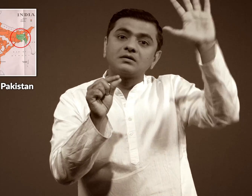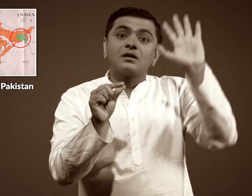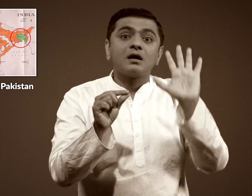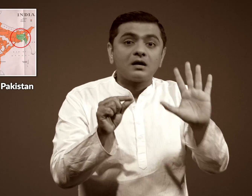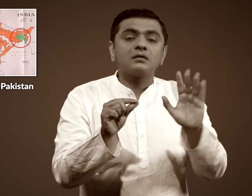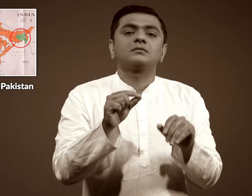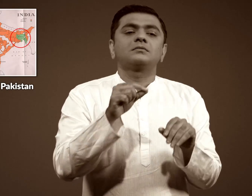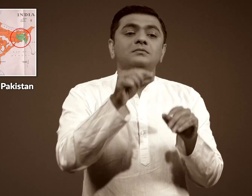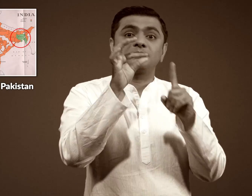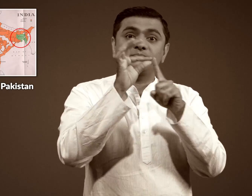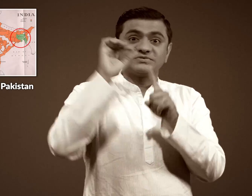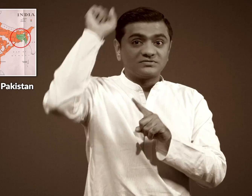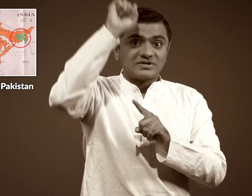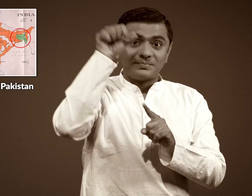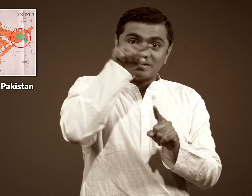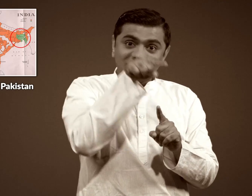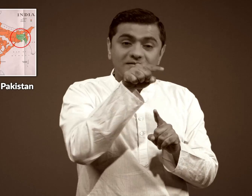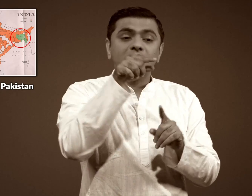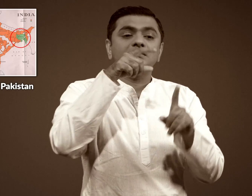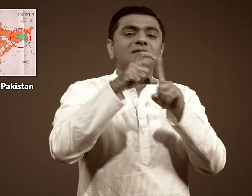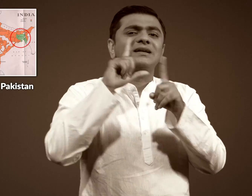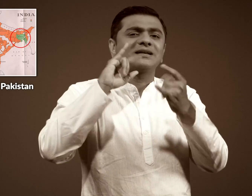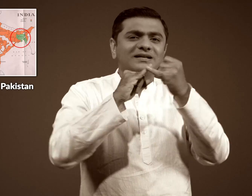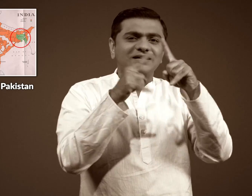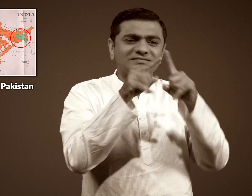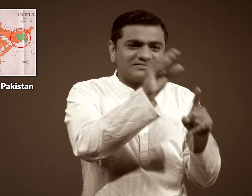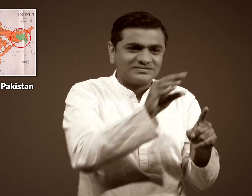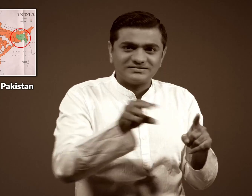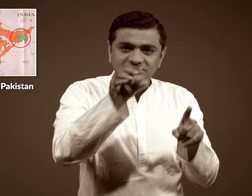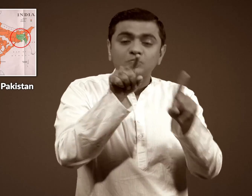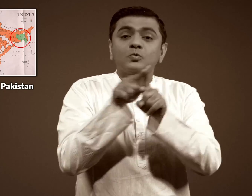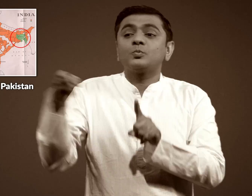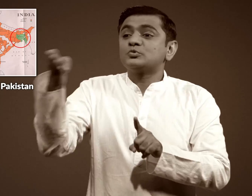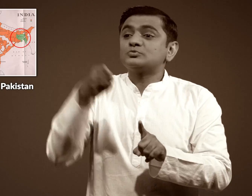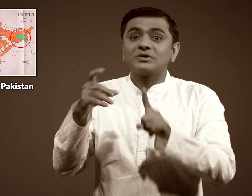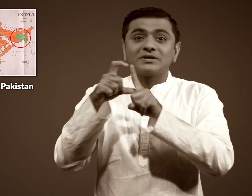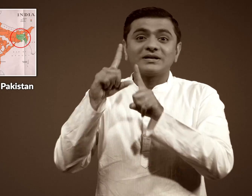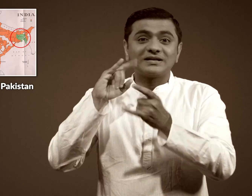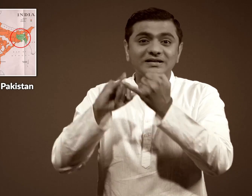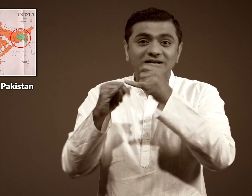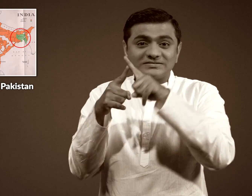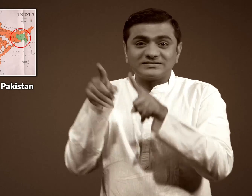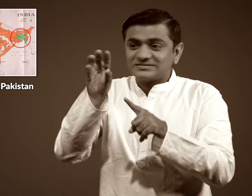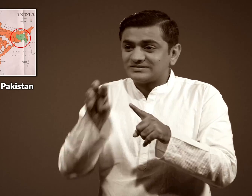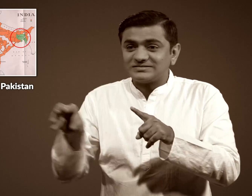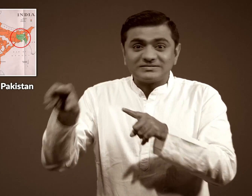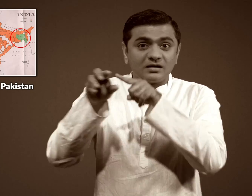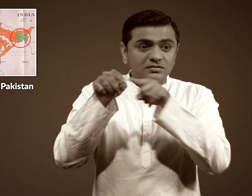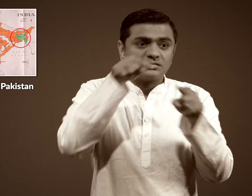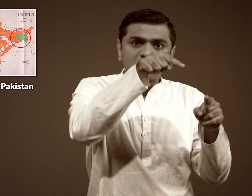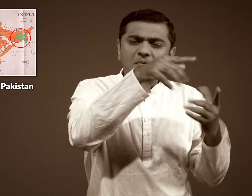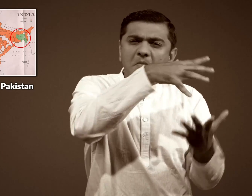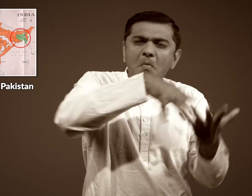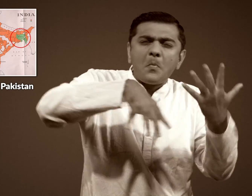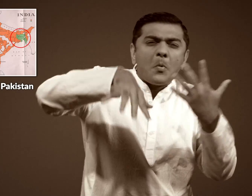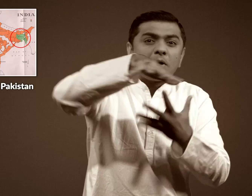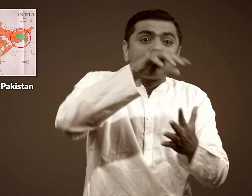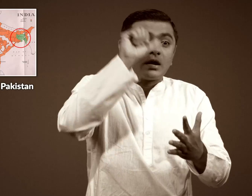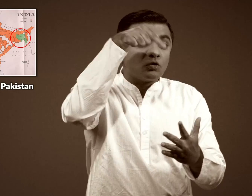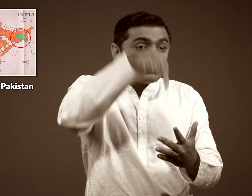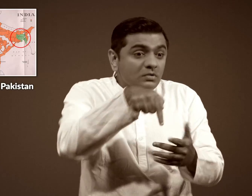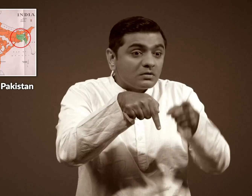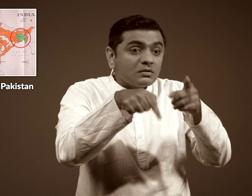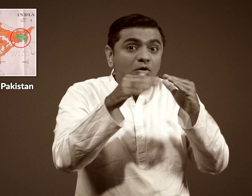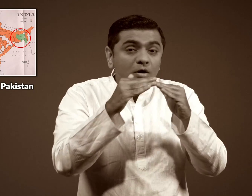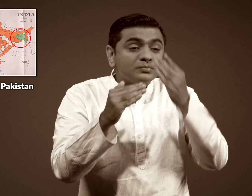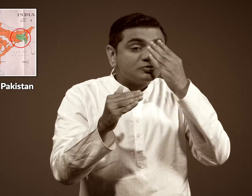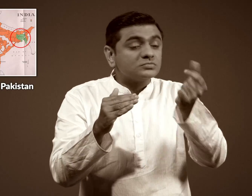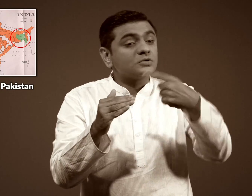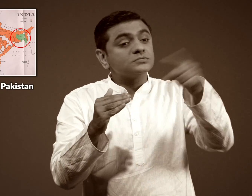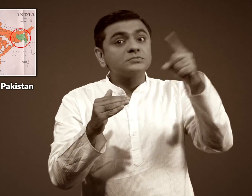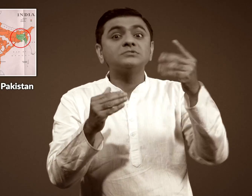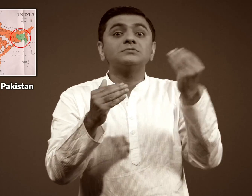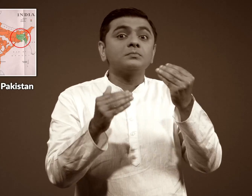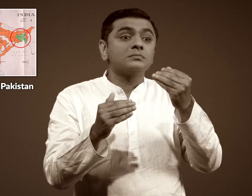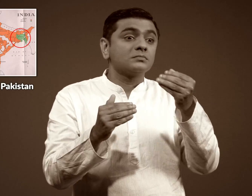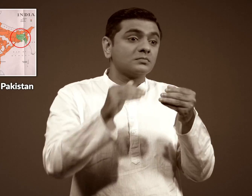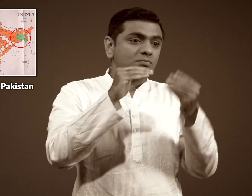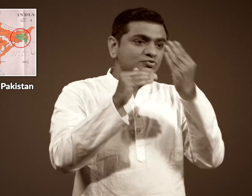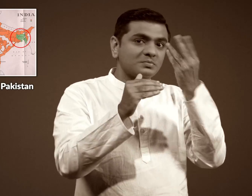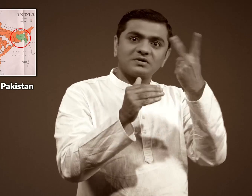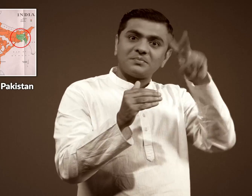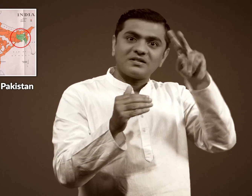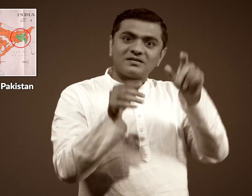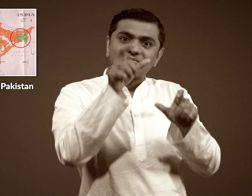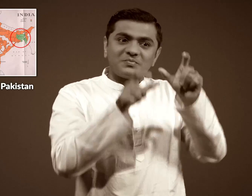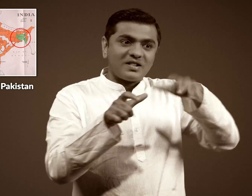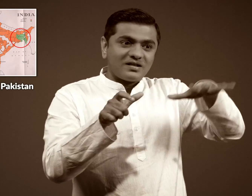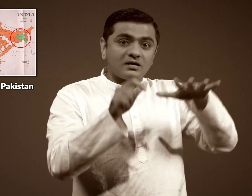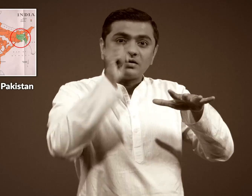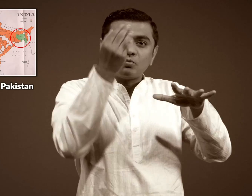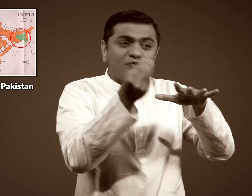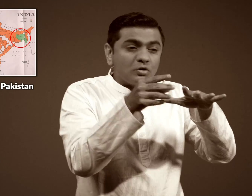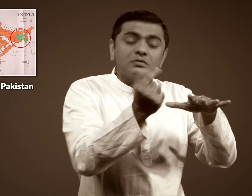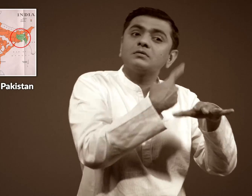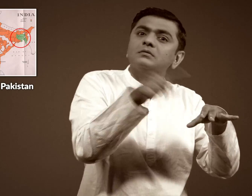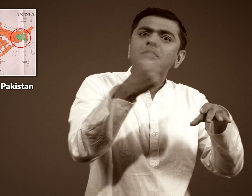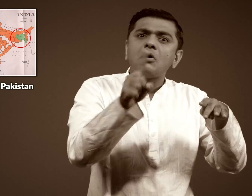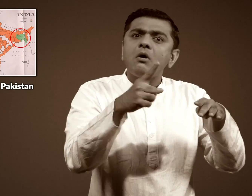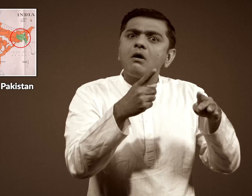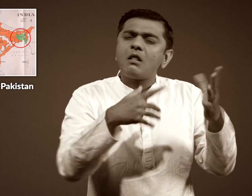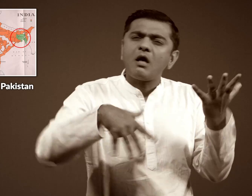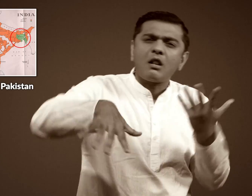In various districts of Punjab & Bengal Hindus and Muslims were evicted from their houses depending on the majority living there. This lead to a lot of chaos.